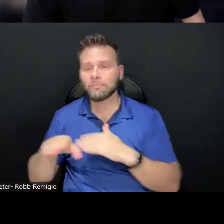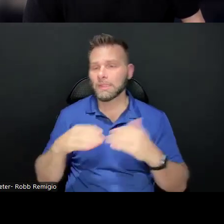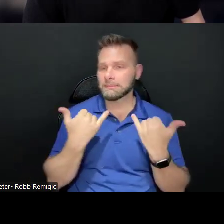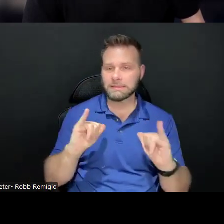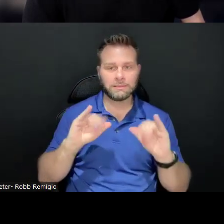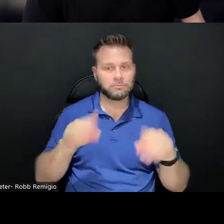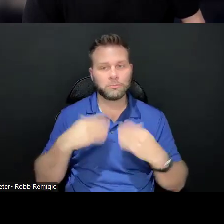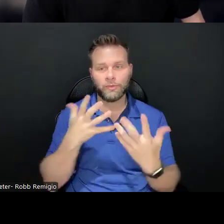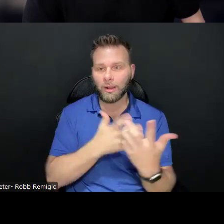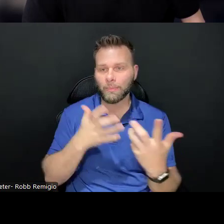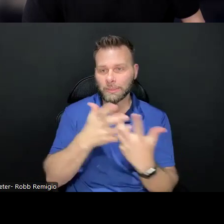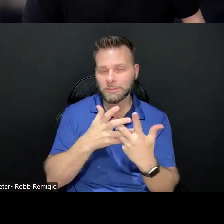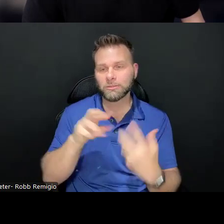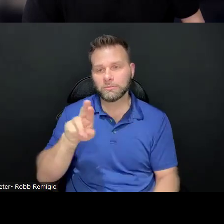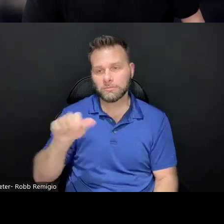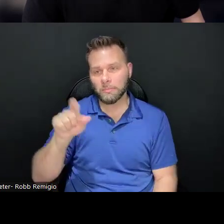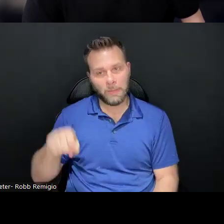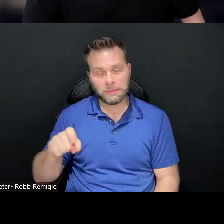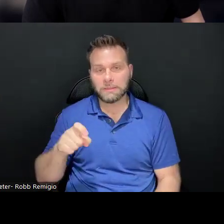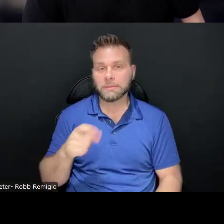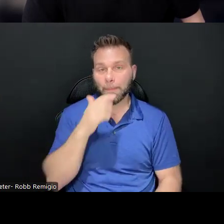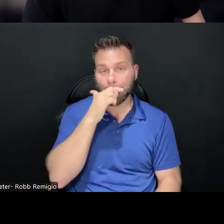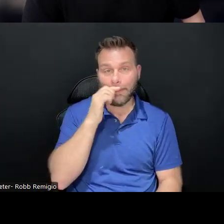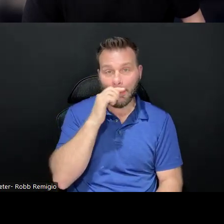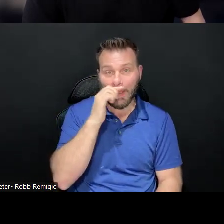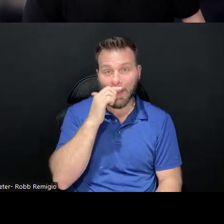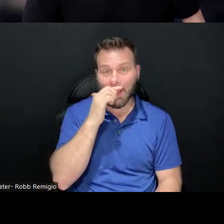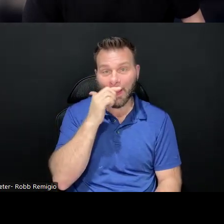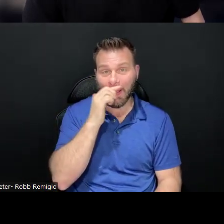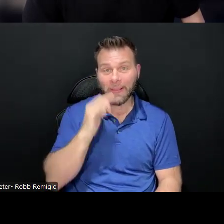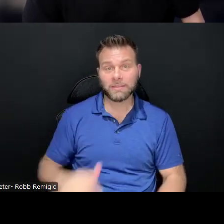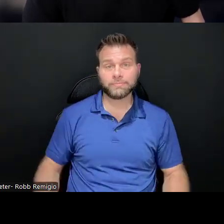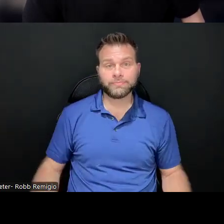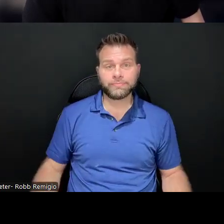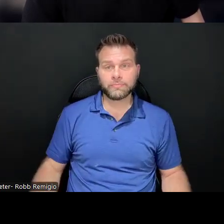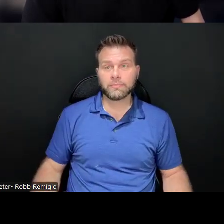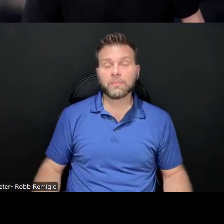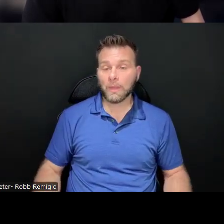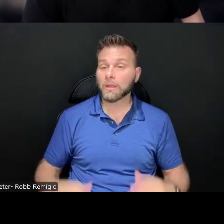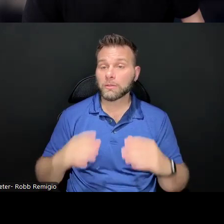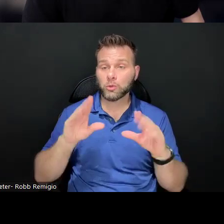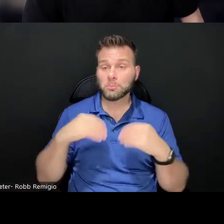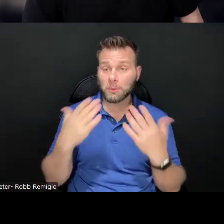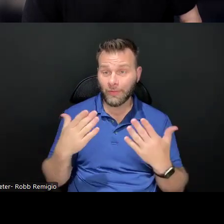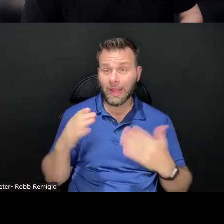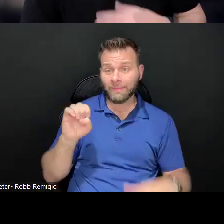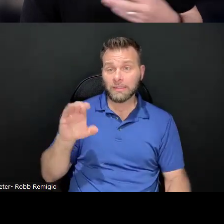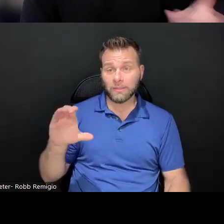remotely, and so make sure you There is no reason in the world why you can is not provide just as effective communication